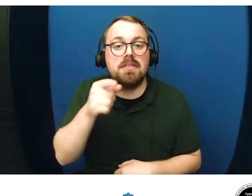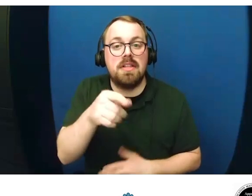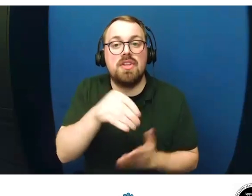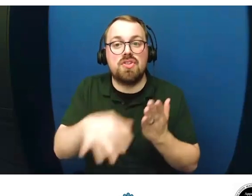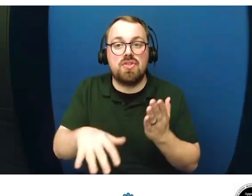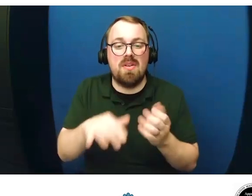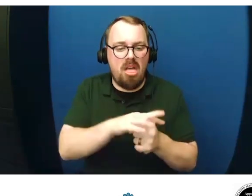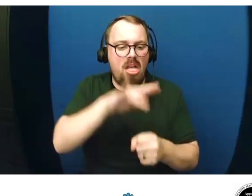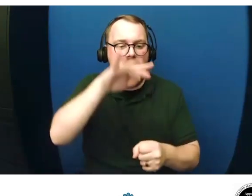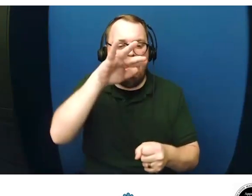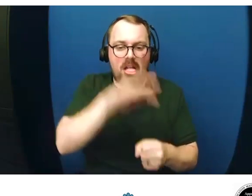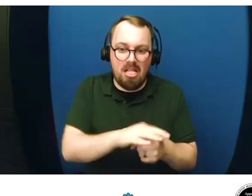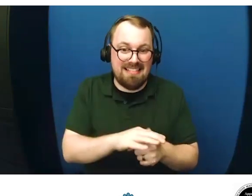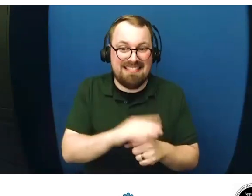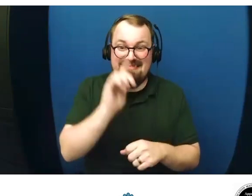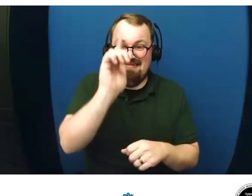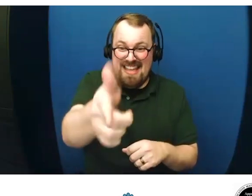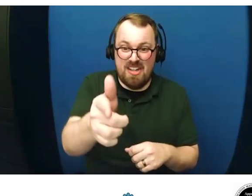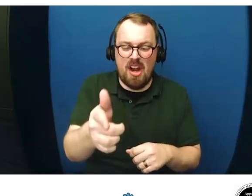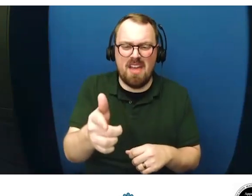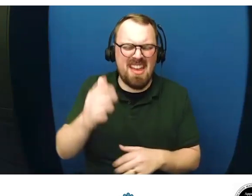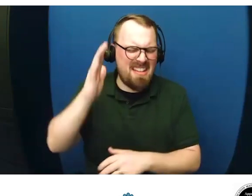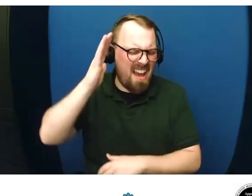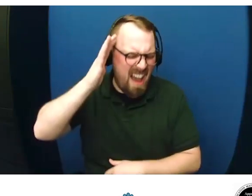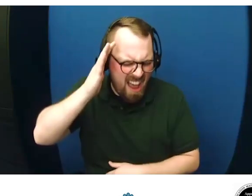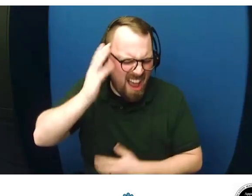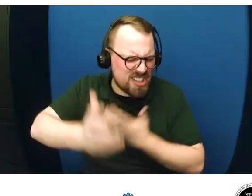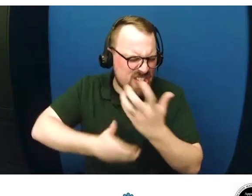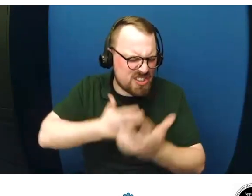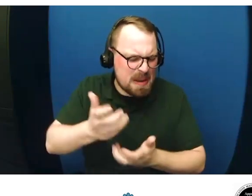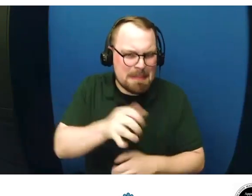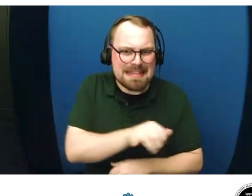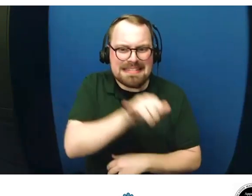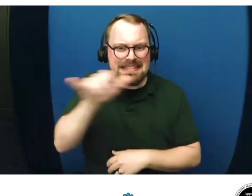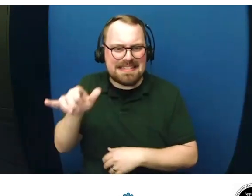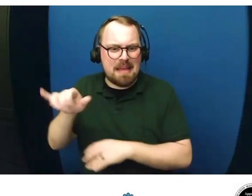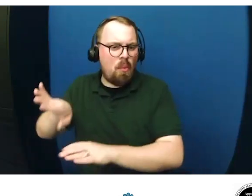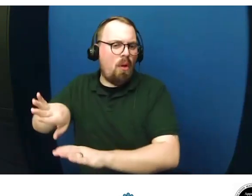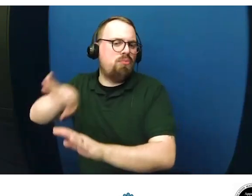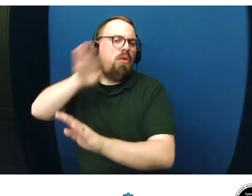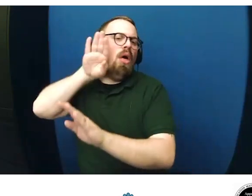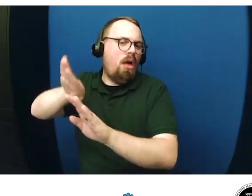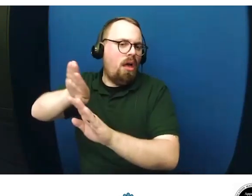and so they covered their head, and they screamed in the exact same way that they did